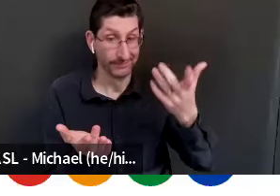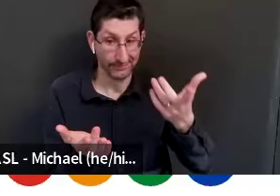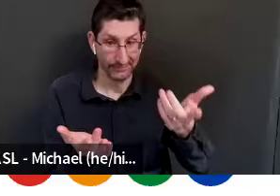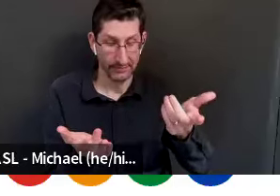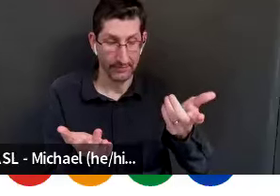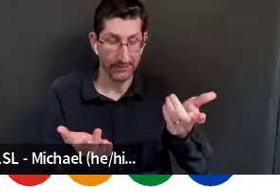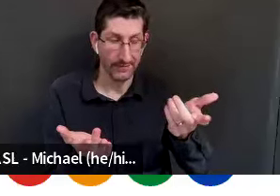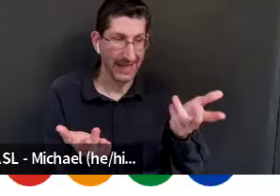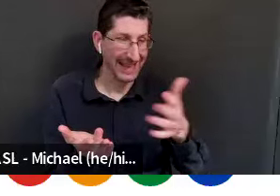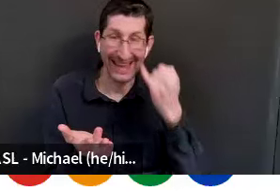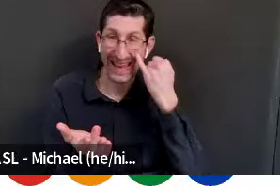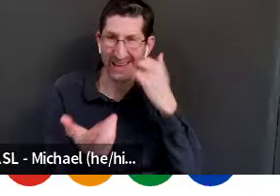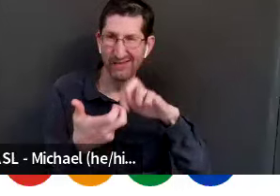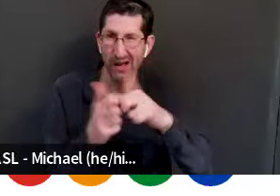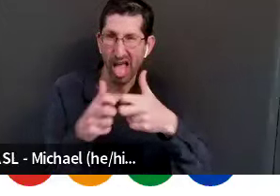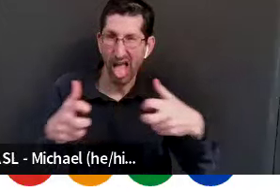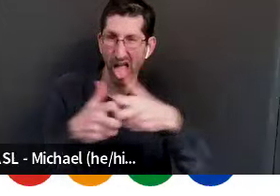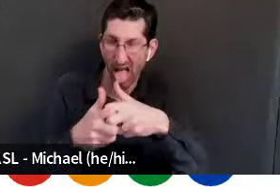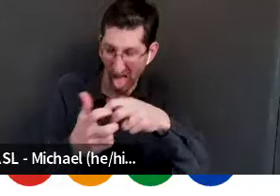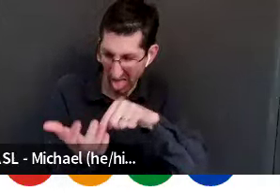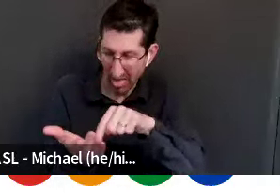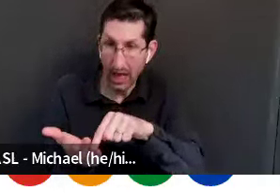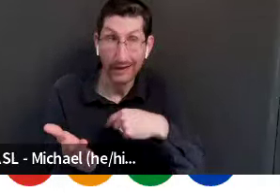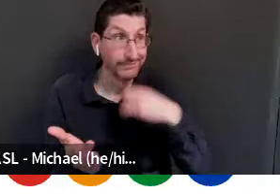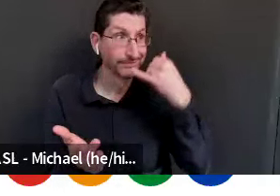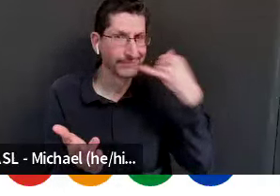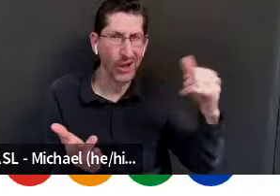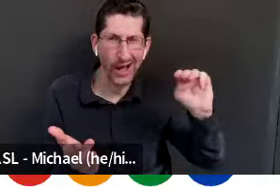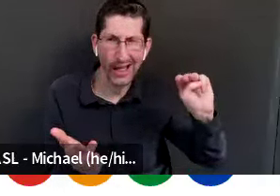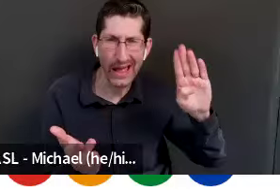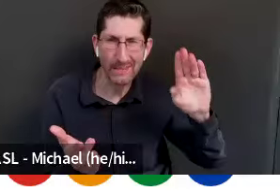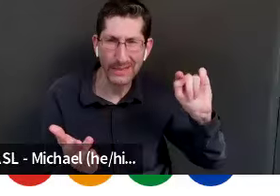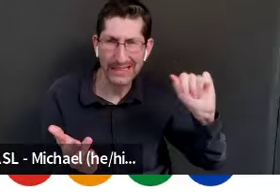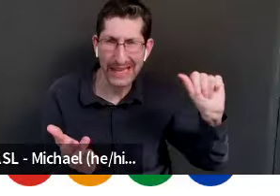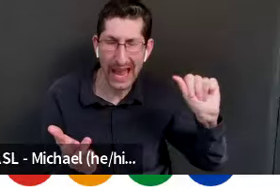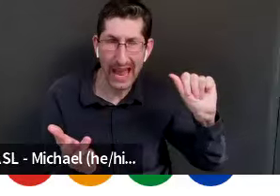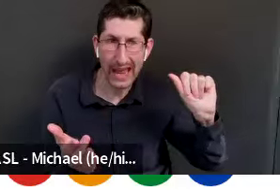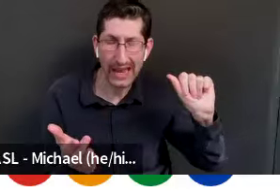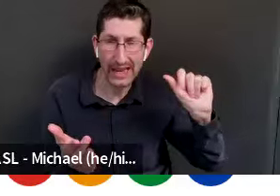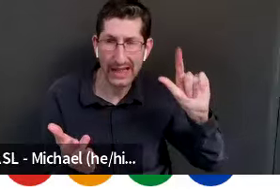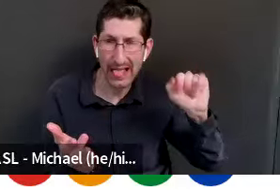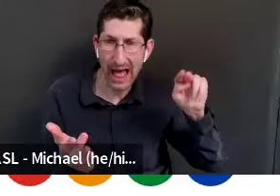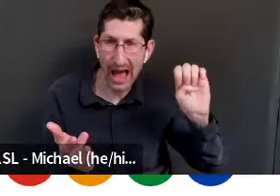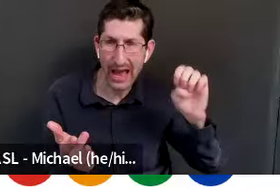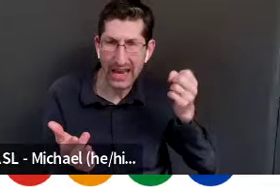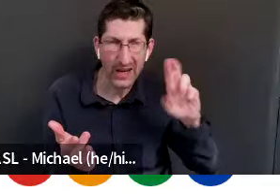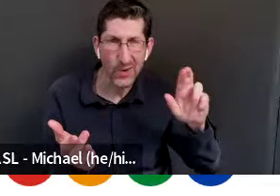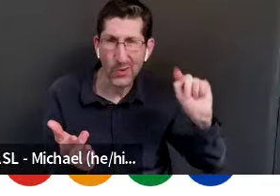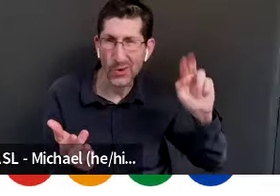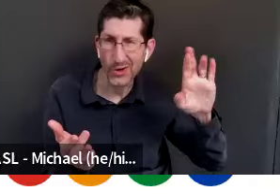CERTAIN GLITCHES ARISE, OTHER THAN CALL THE PORTRAC -- THE POOR TRAC